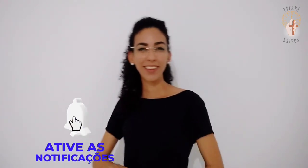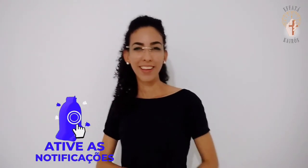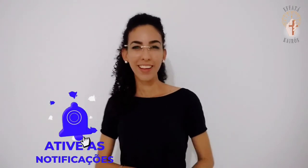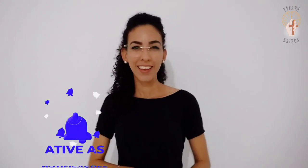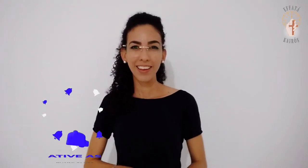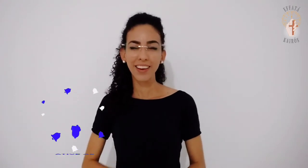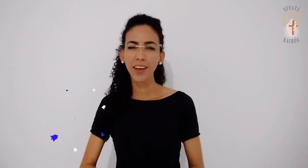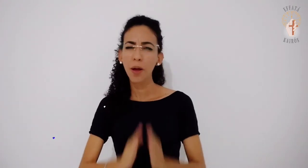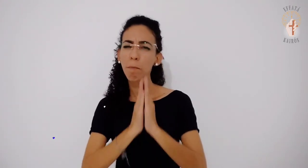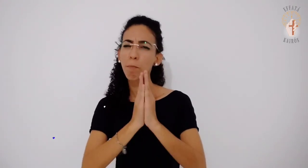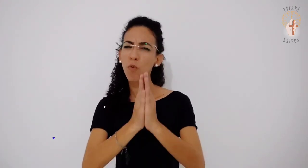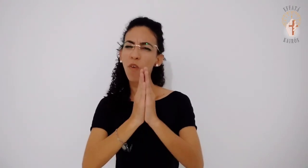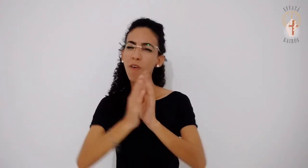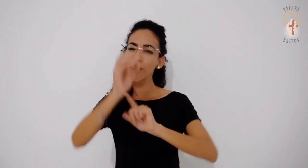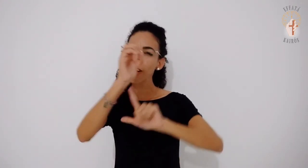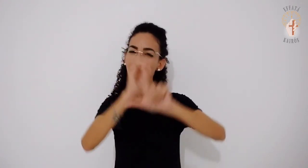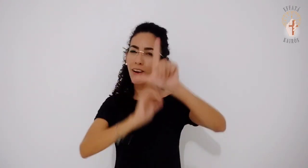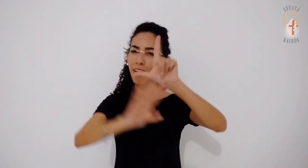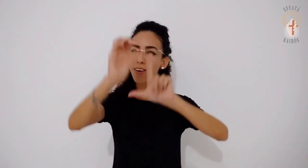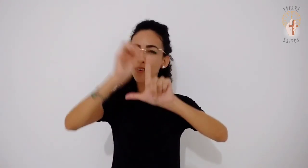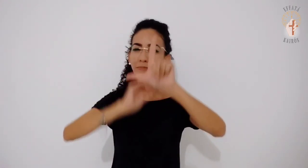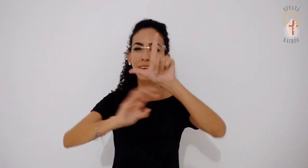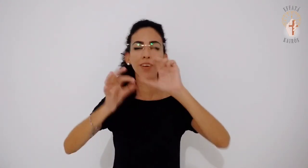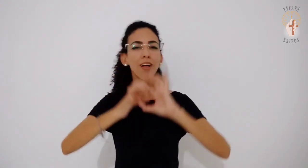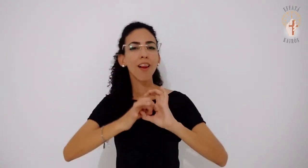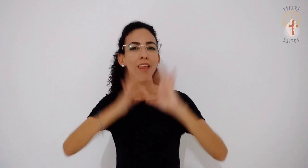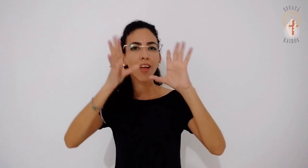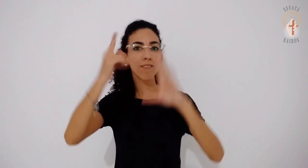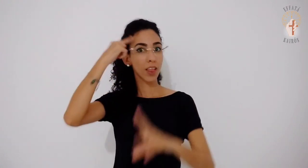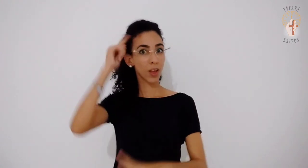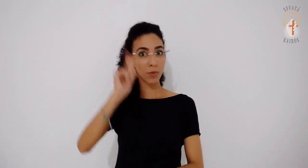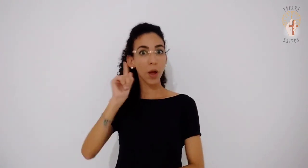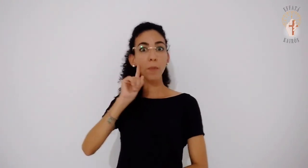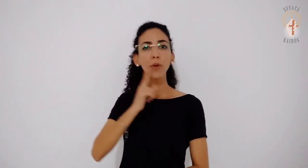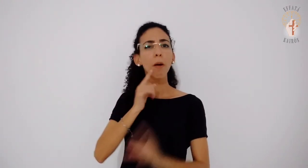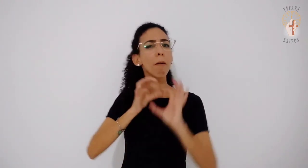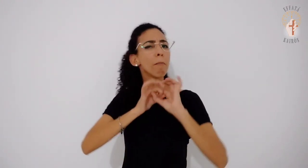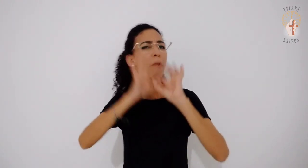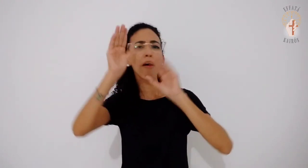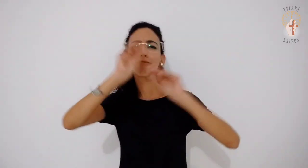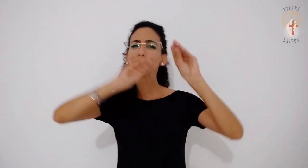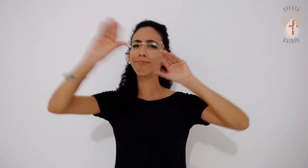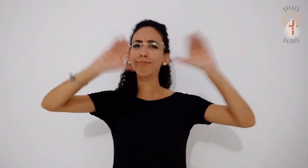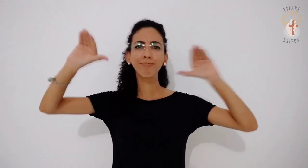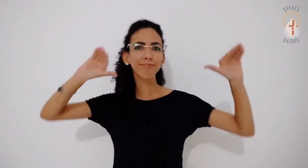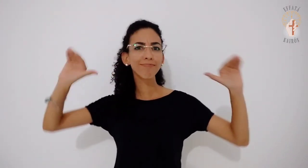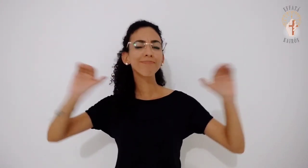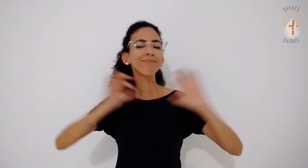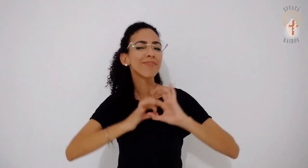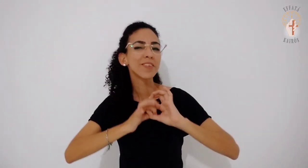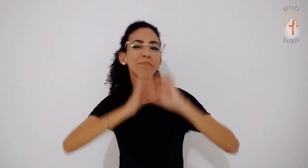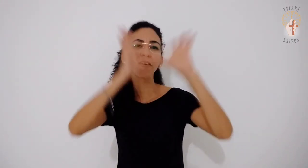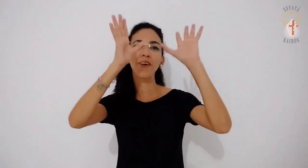share it for those who don't know the life of St. Joseph yet